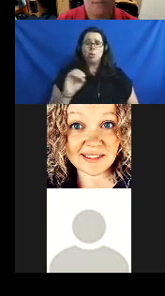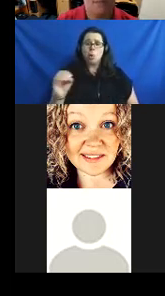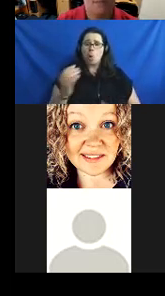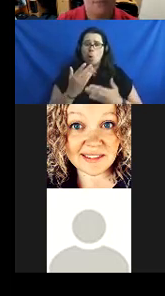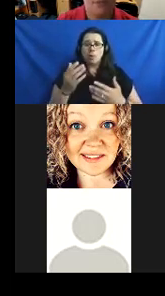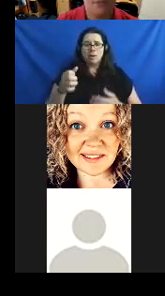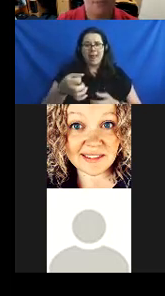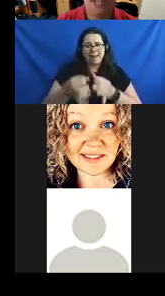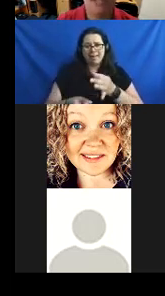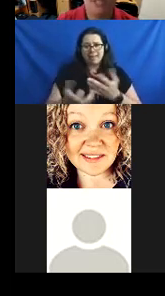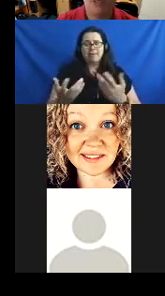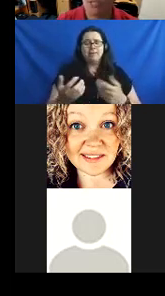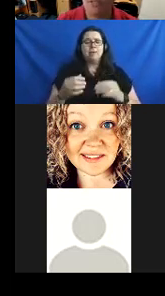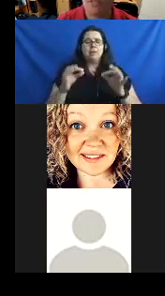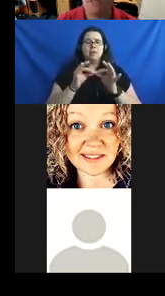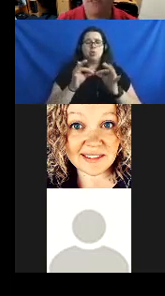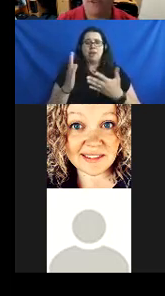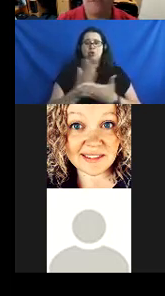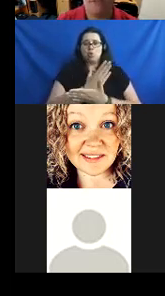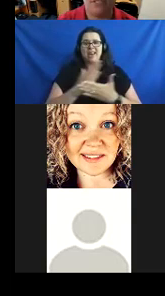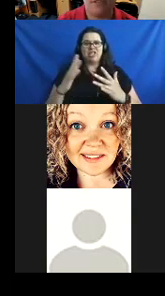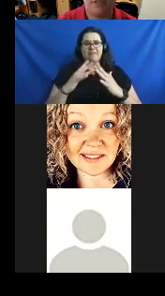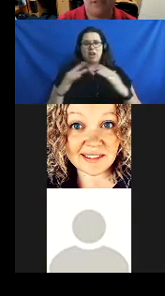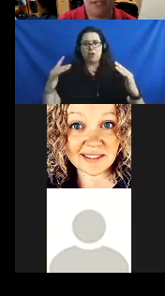THE PRICE RANGES VARIES FOR THESE DIFFERENT DEVICES.